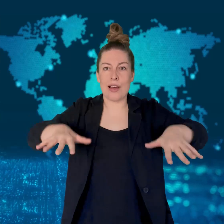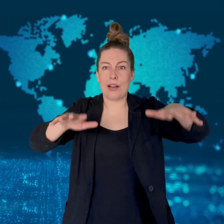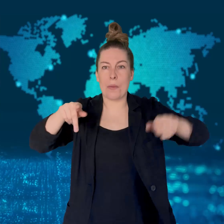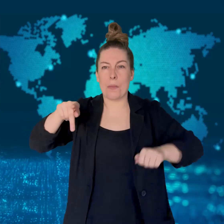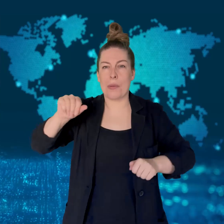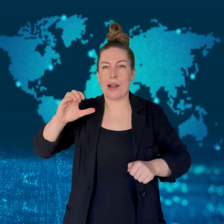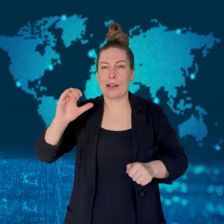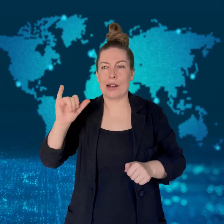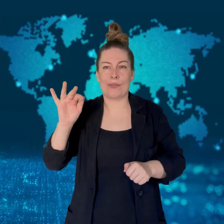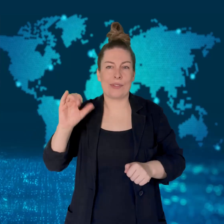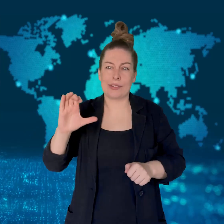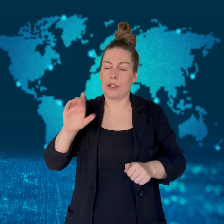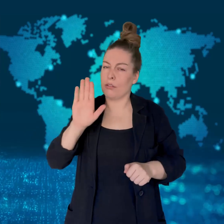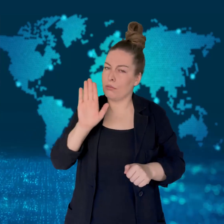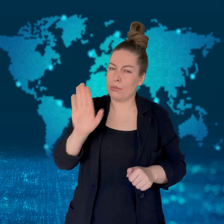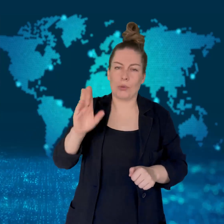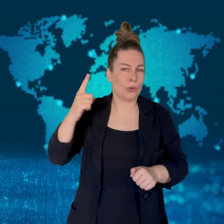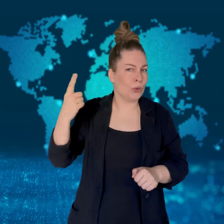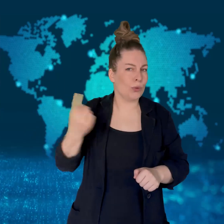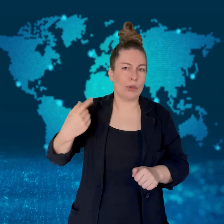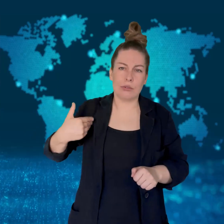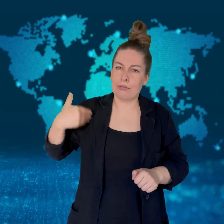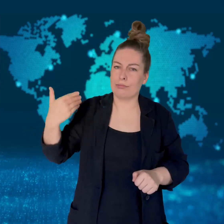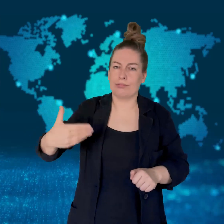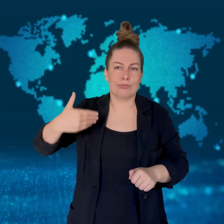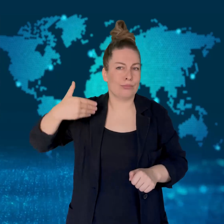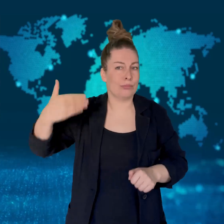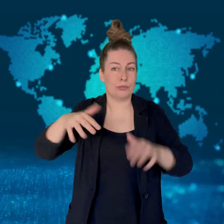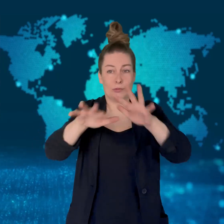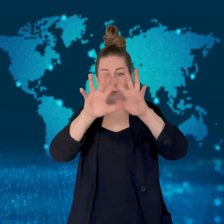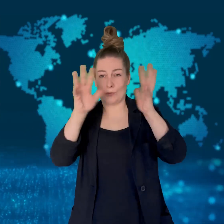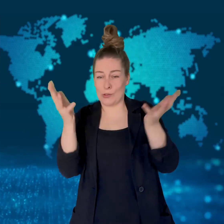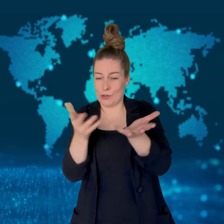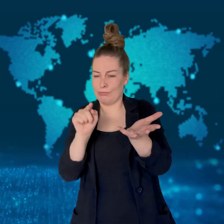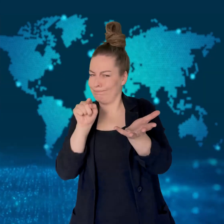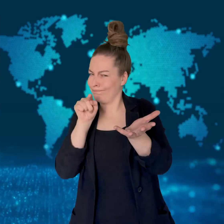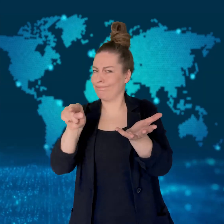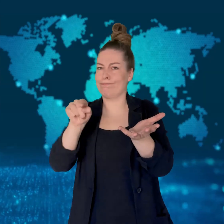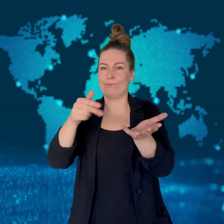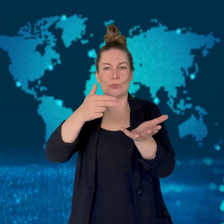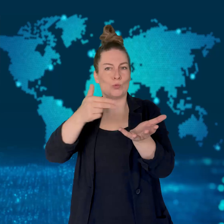because of the tectonic plates, or gigantic pieces of